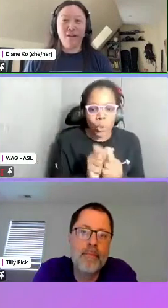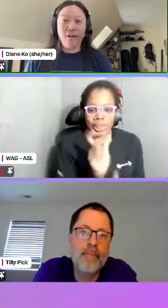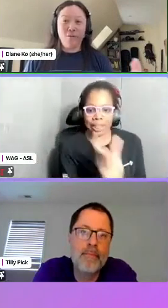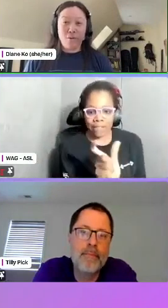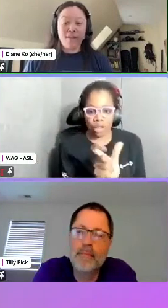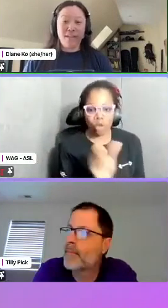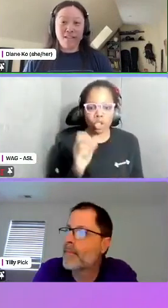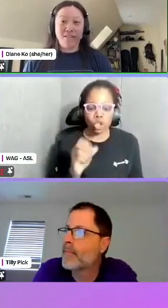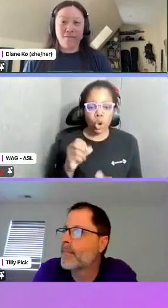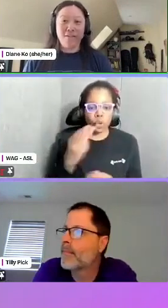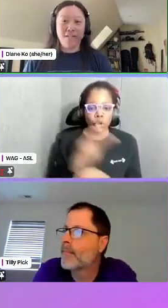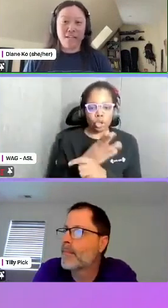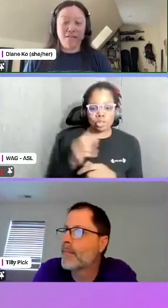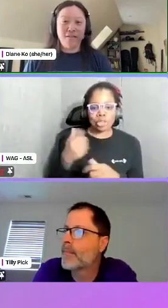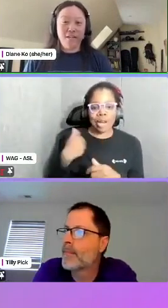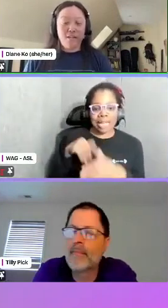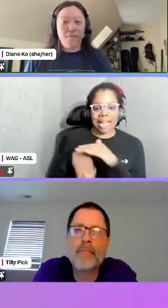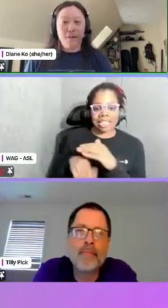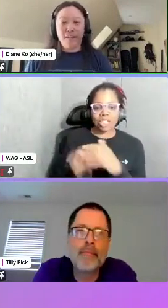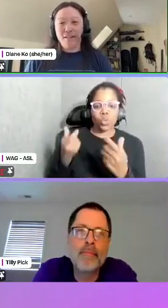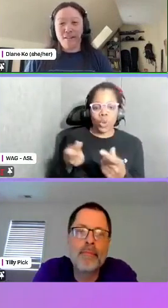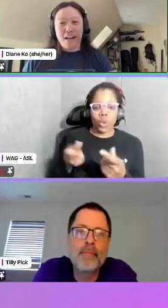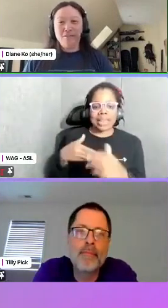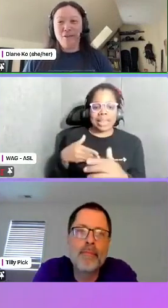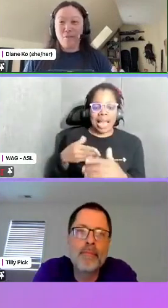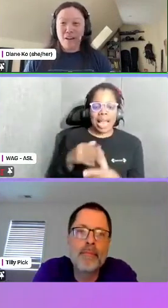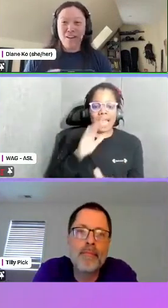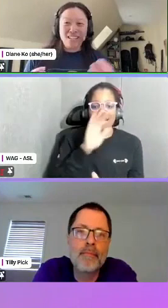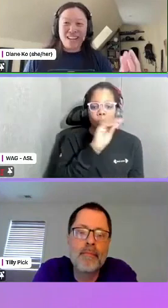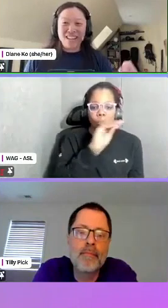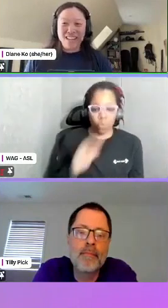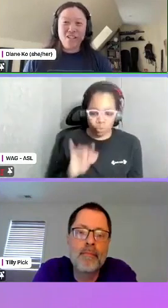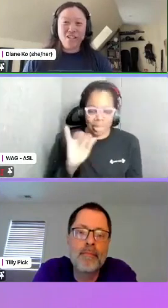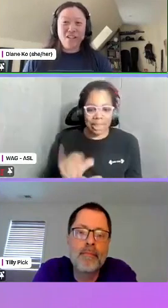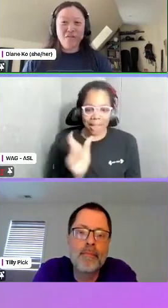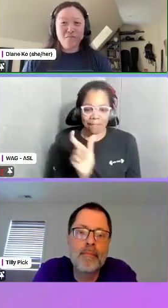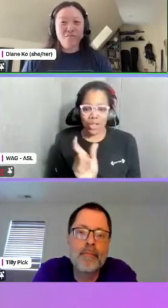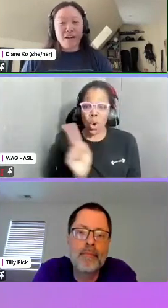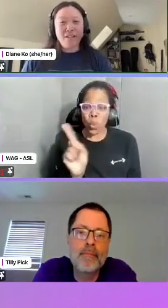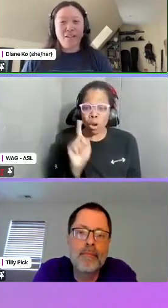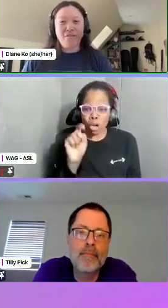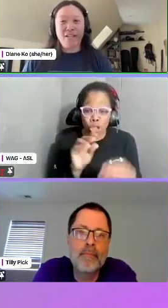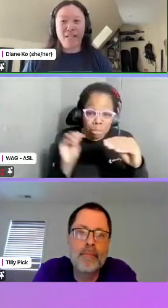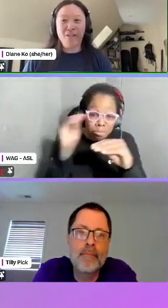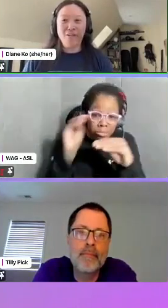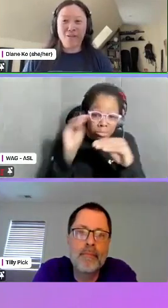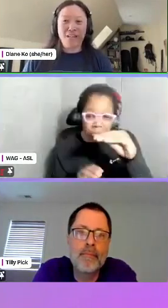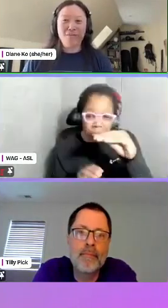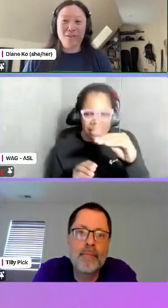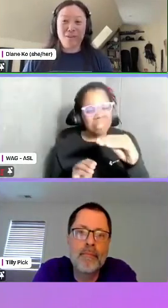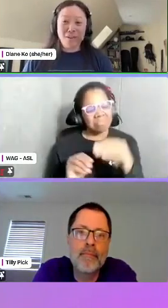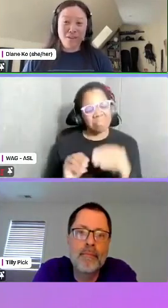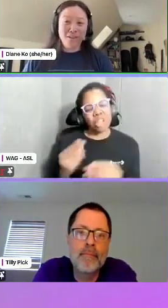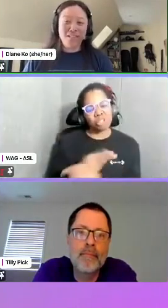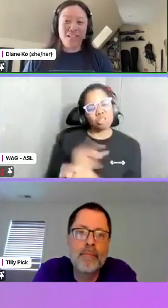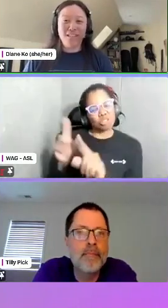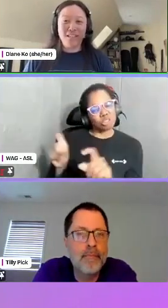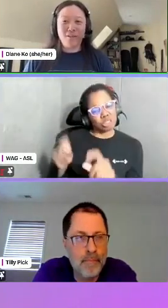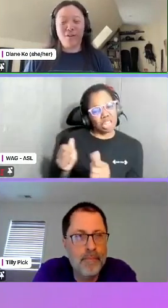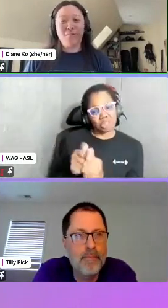read the first one. It is also in the Zoom chat. What are your thoughts on single PHP applications which have